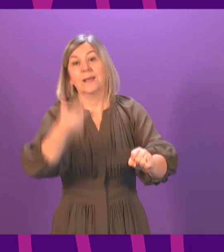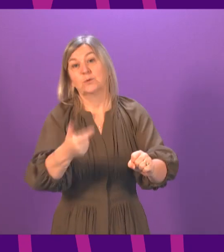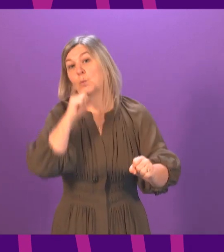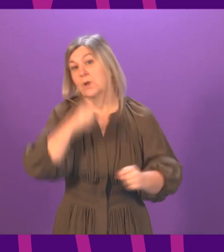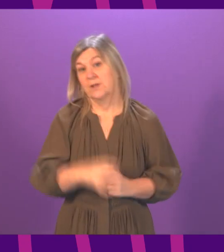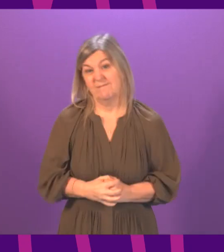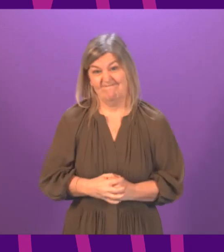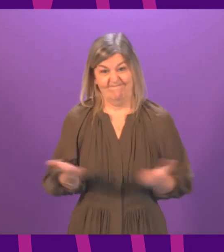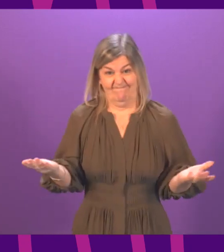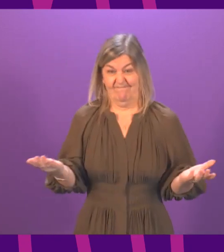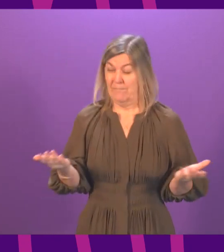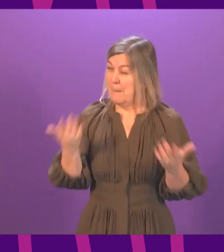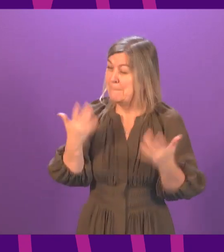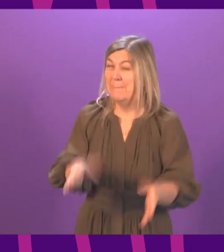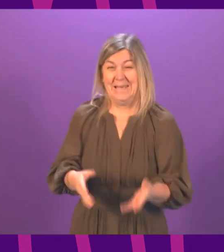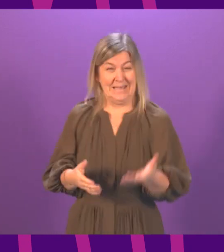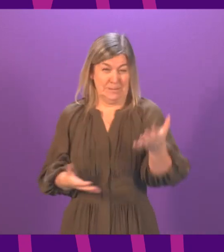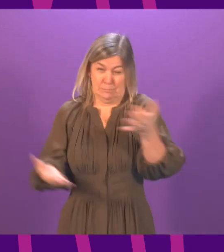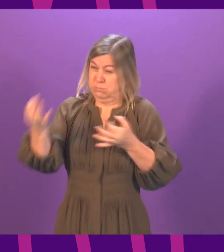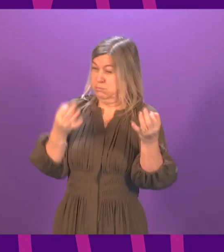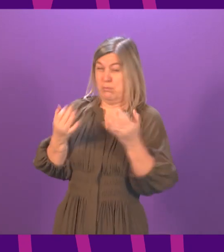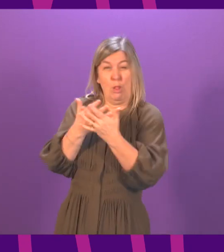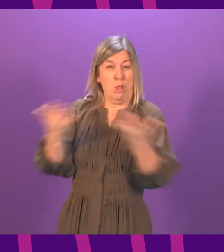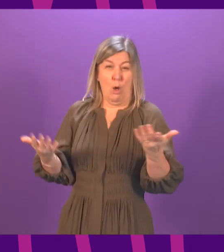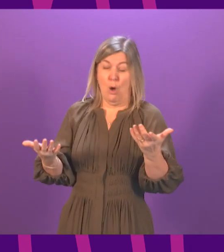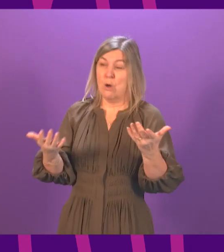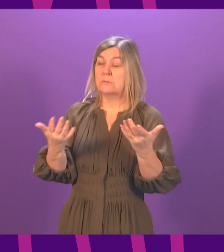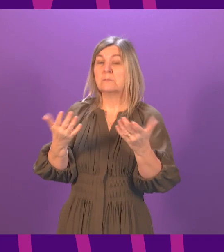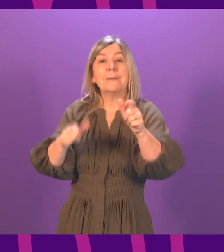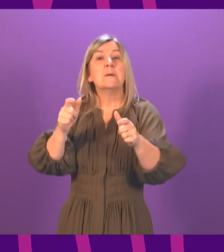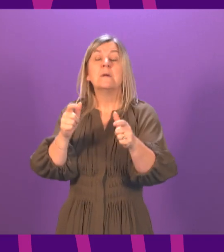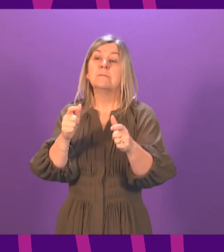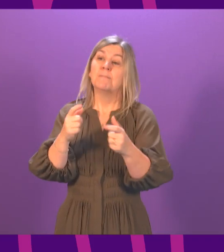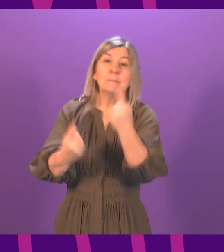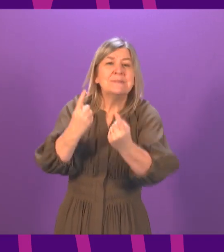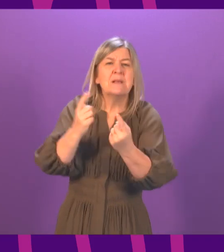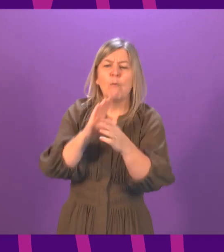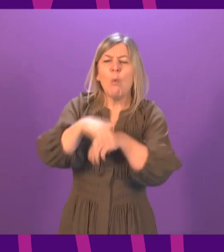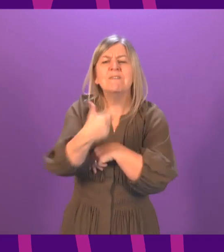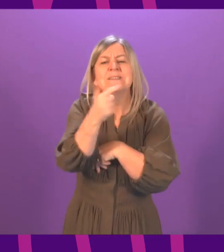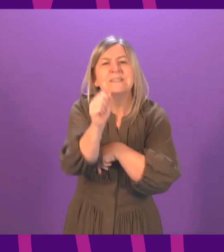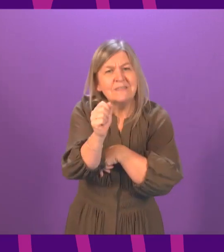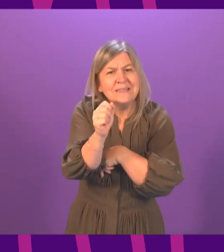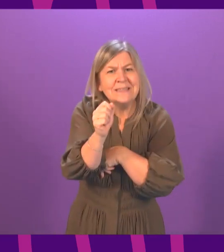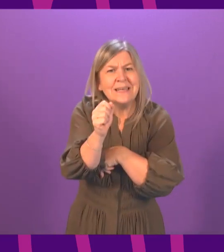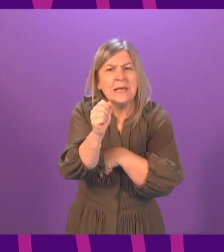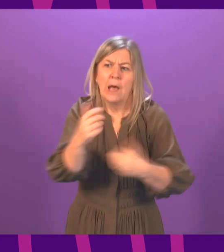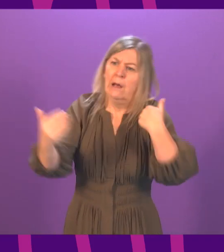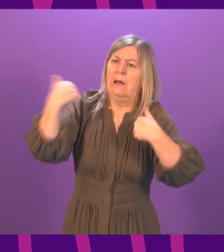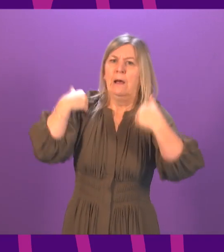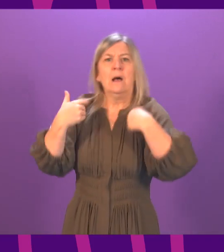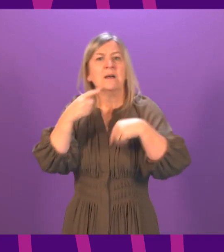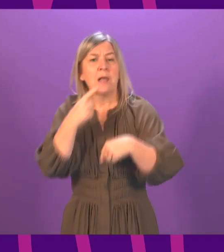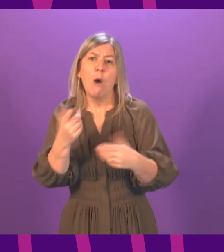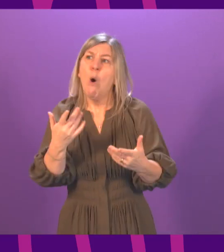I have been inundated—as have all members this week, I am sure—by people in the over-70s age group contacting me to say that they have received their appointments.